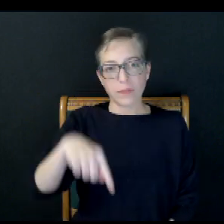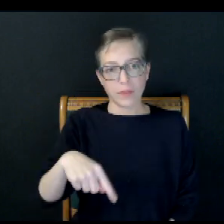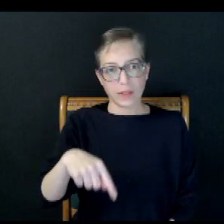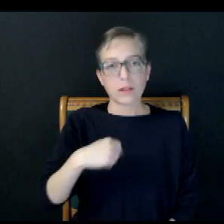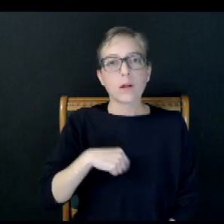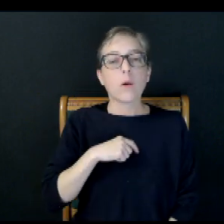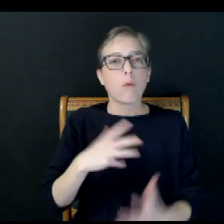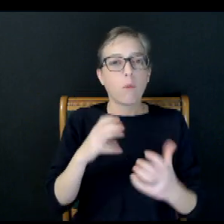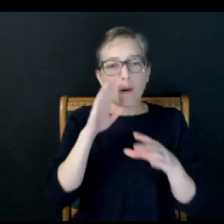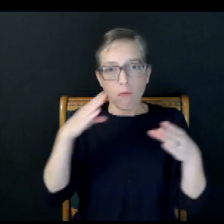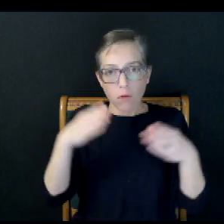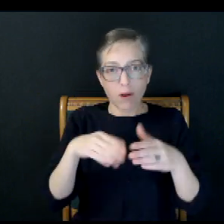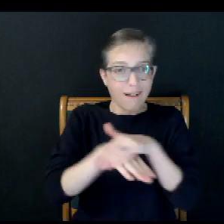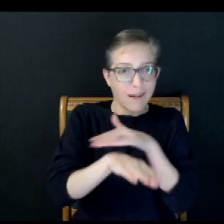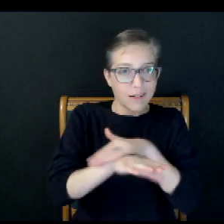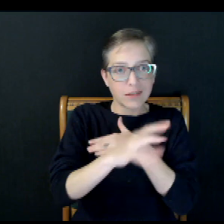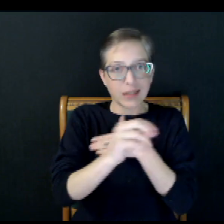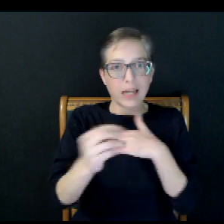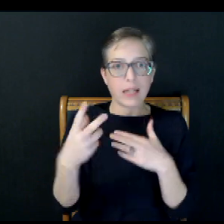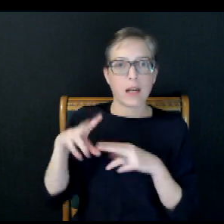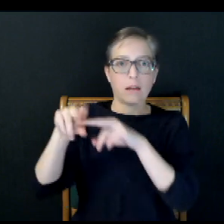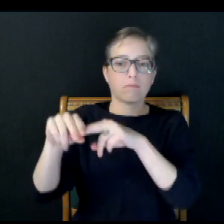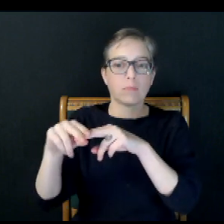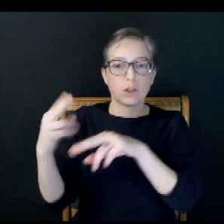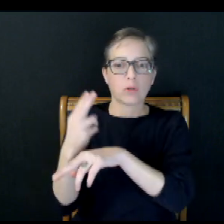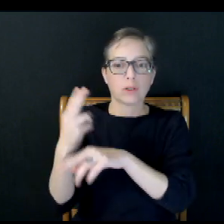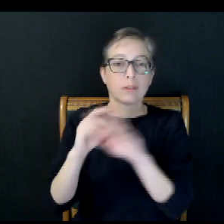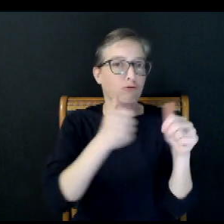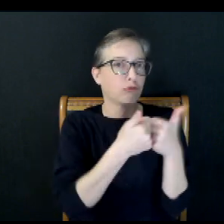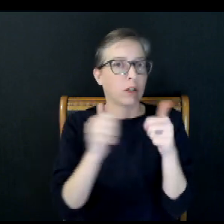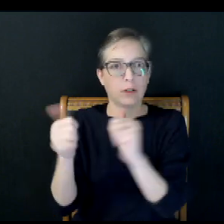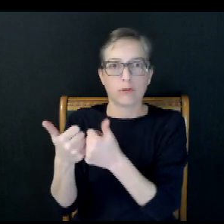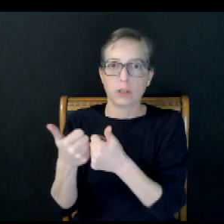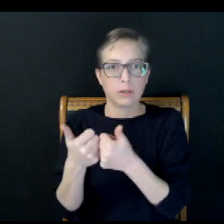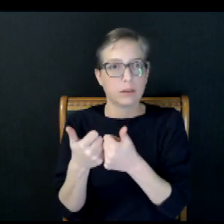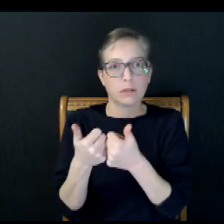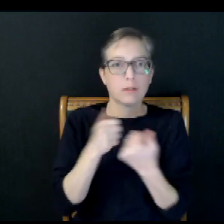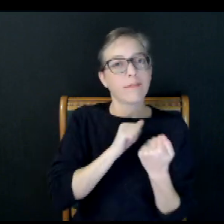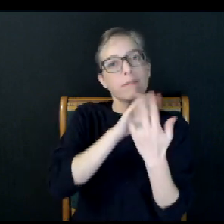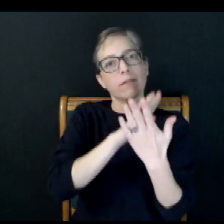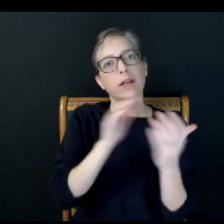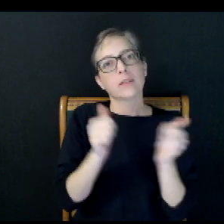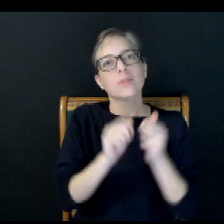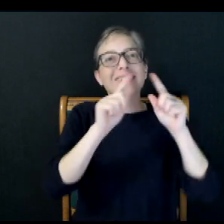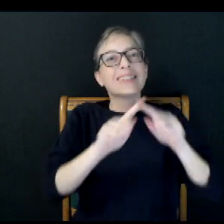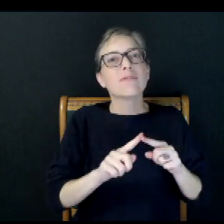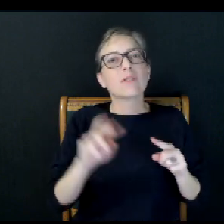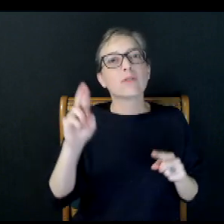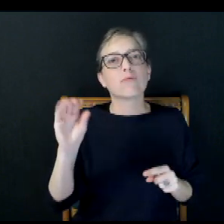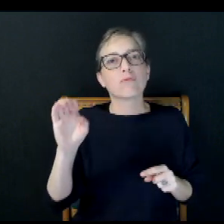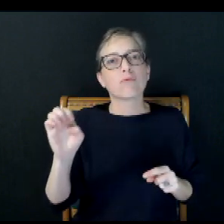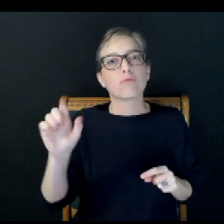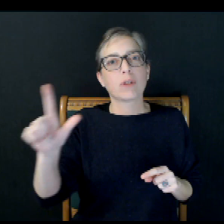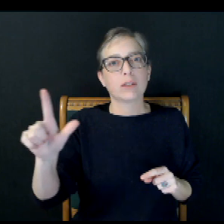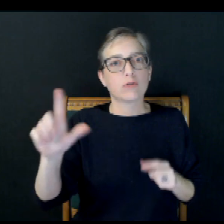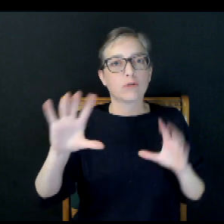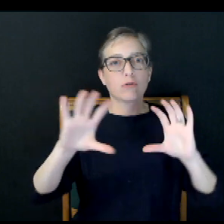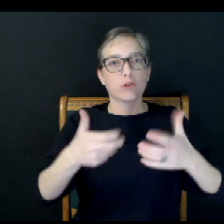utilization challenges faced by different racial groups, particularly black and African Americans. And our report analyzed